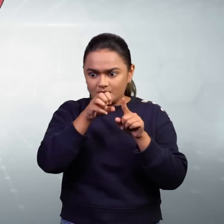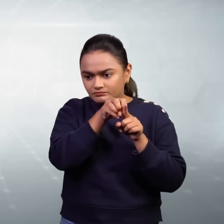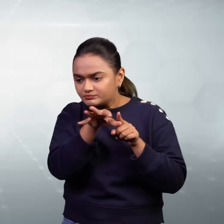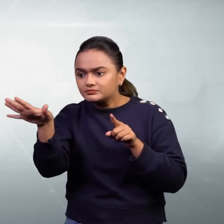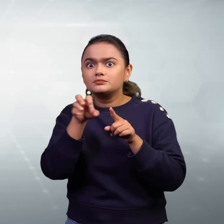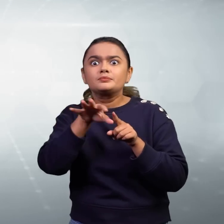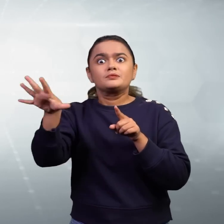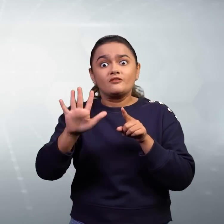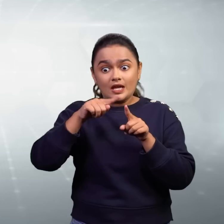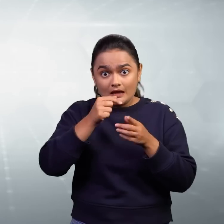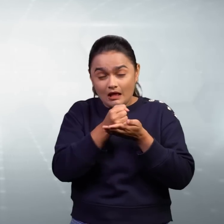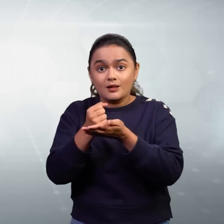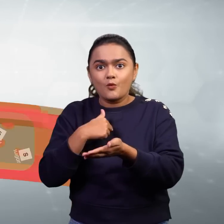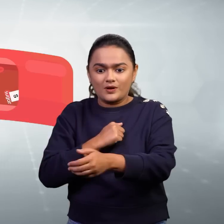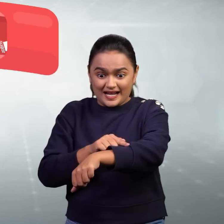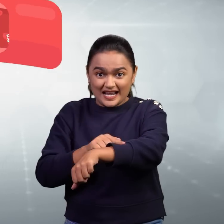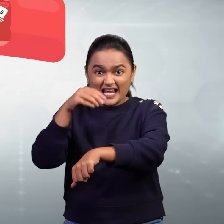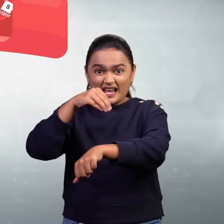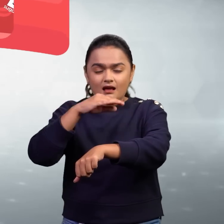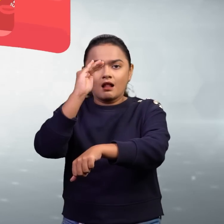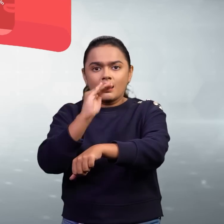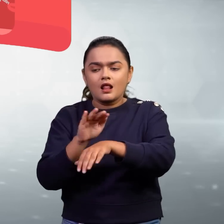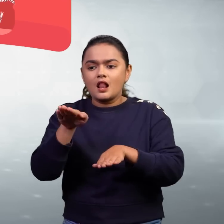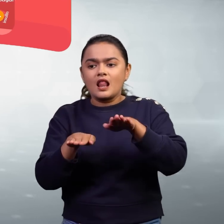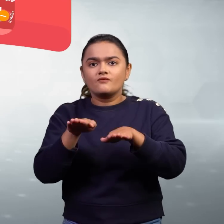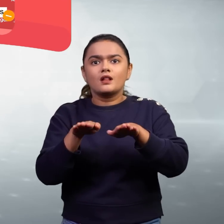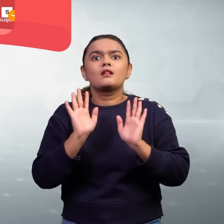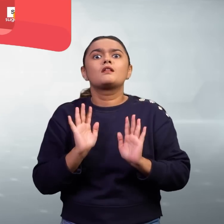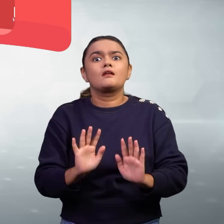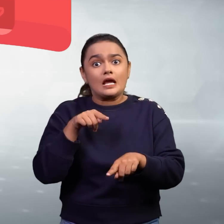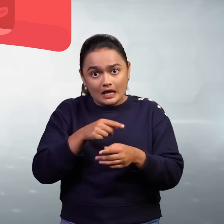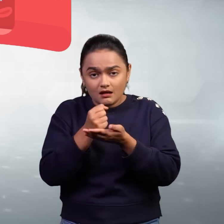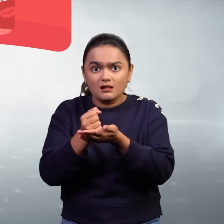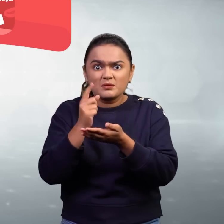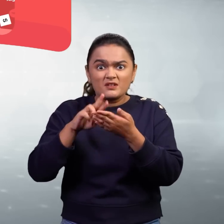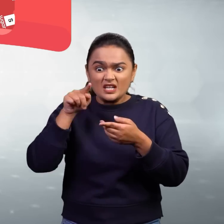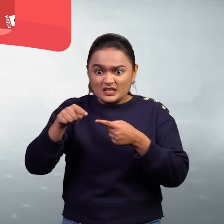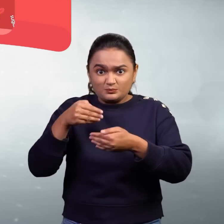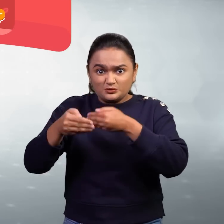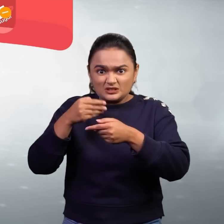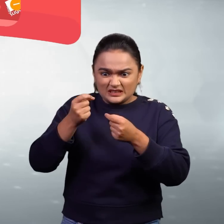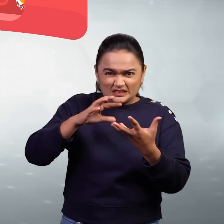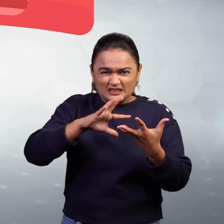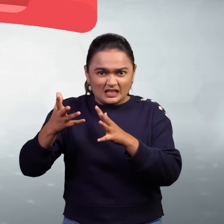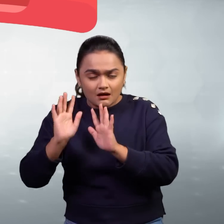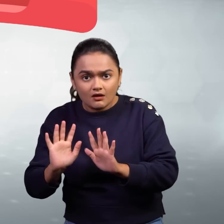It helps maintain stable blood glucose levels. When this process is disrupted,